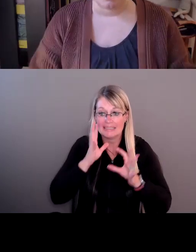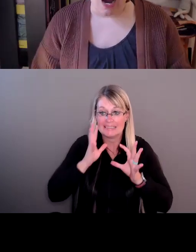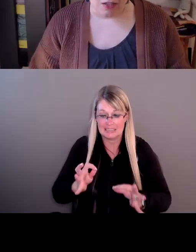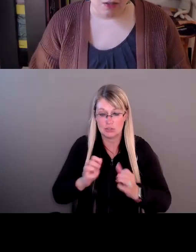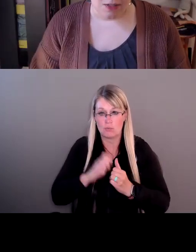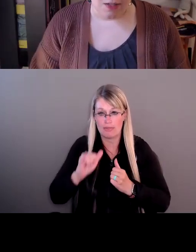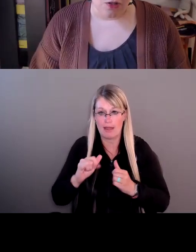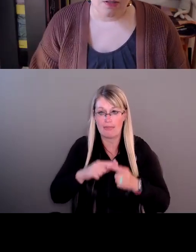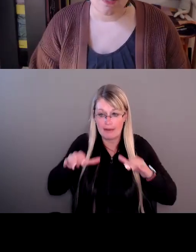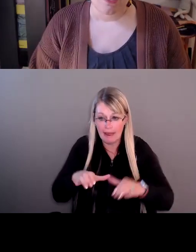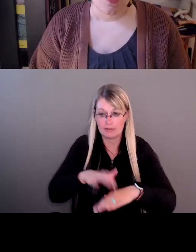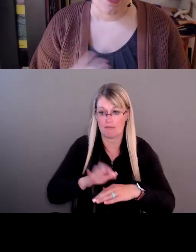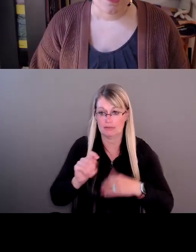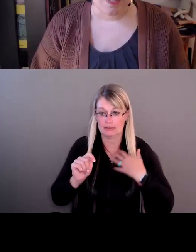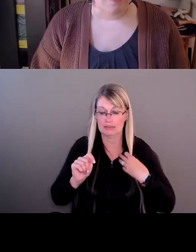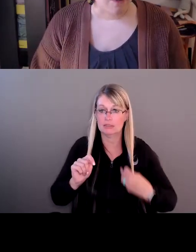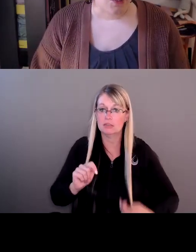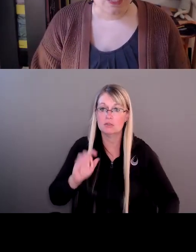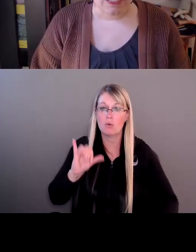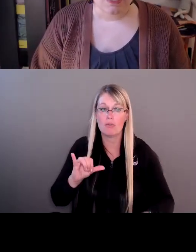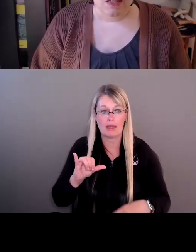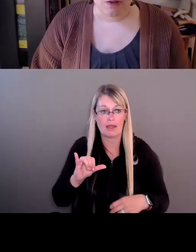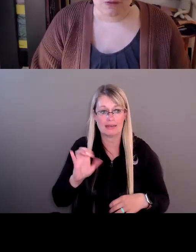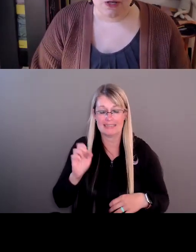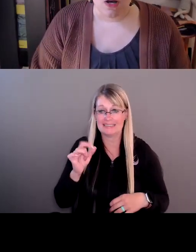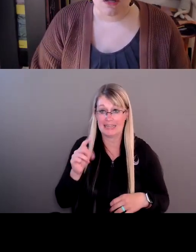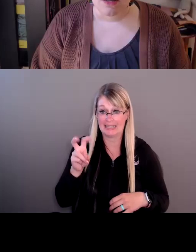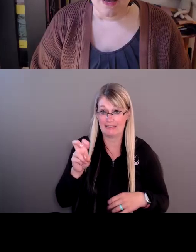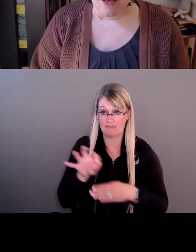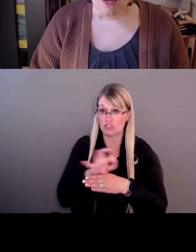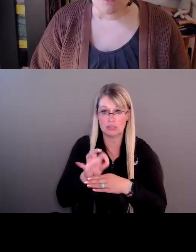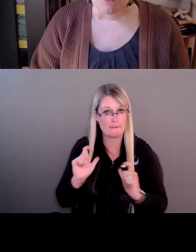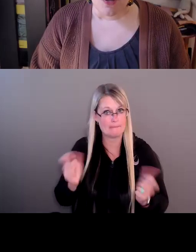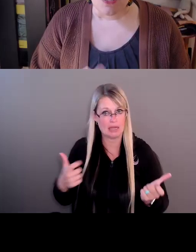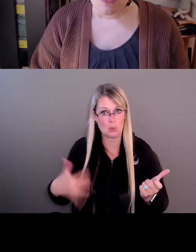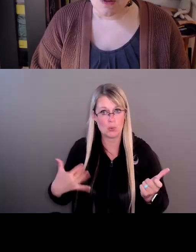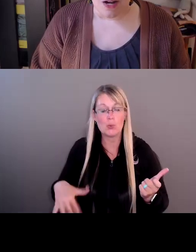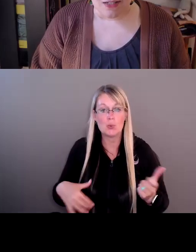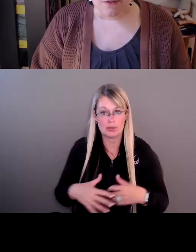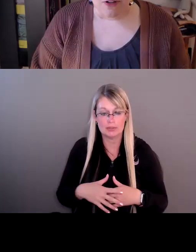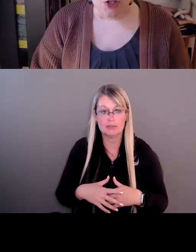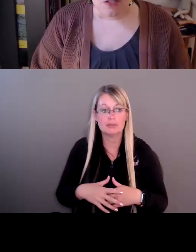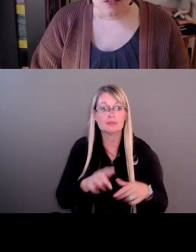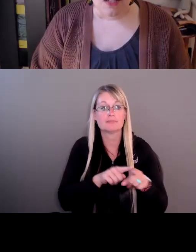act on those decisions. So the executive function piece is a really big one. Also cognitive function